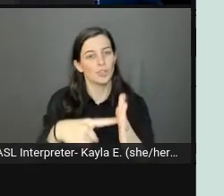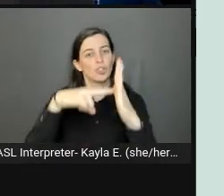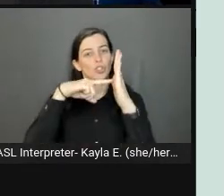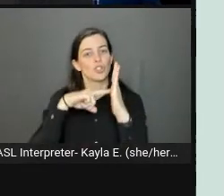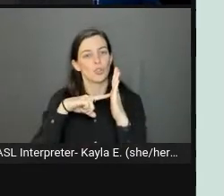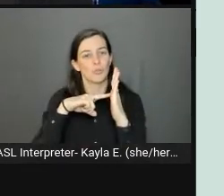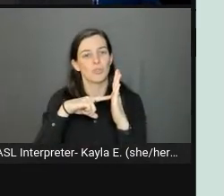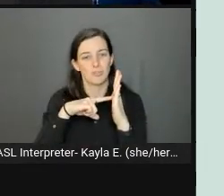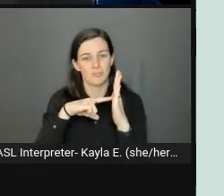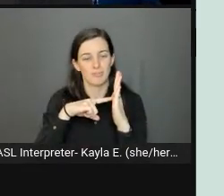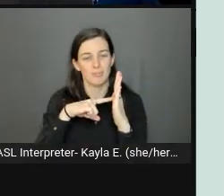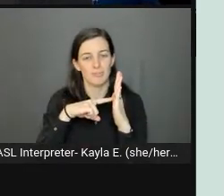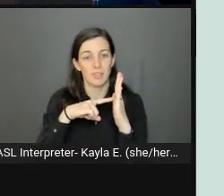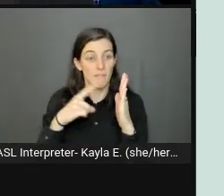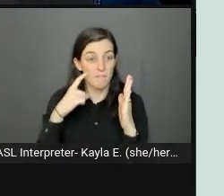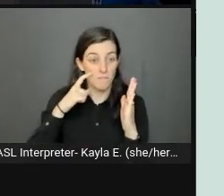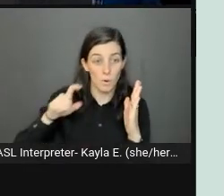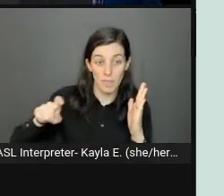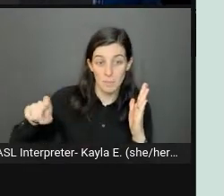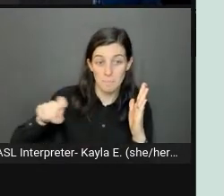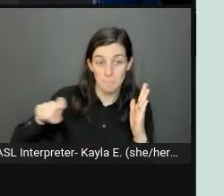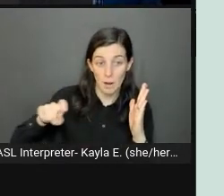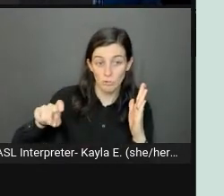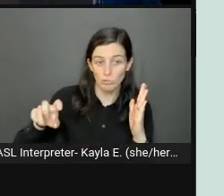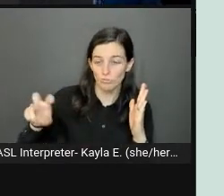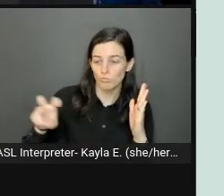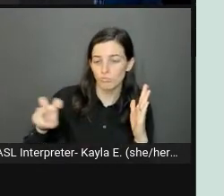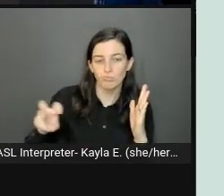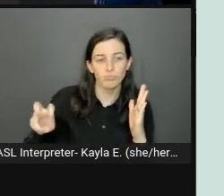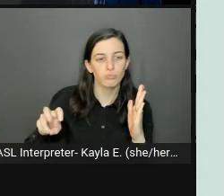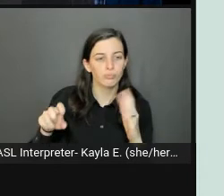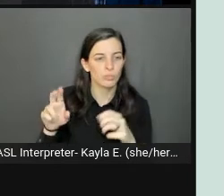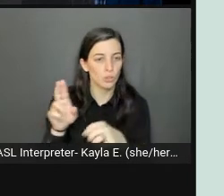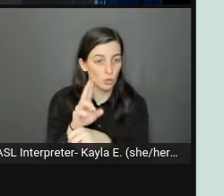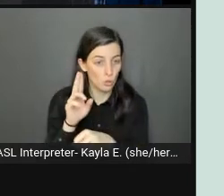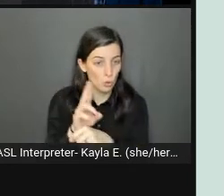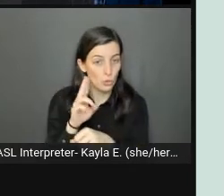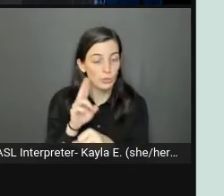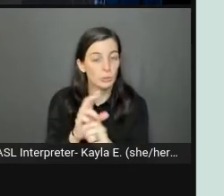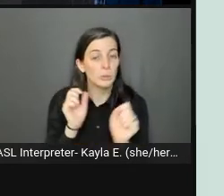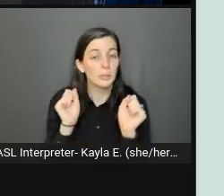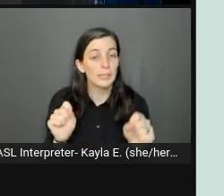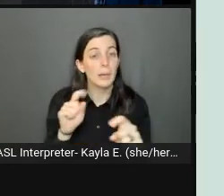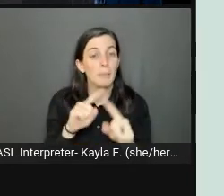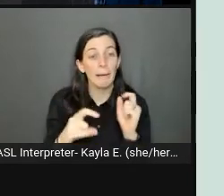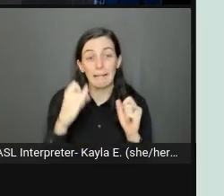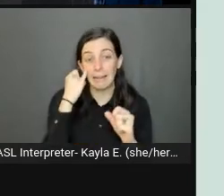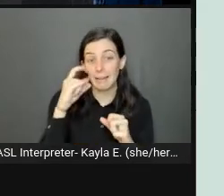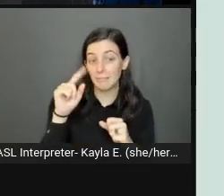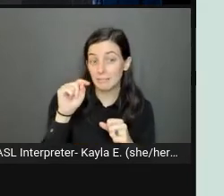Mouse users are catered for. Now if I press the tab key focus is actually on this image up here.